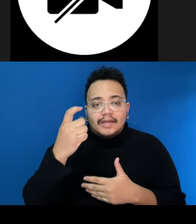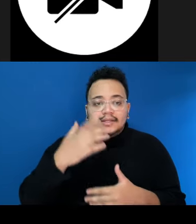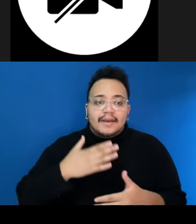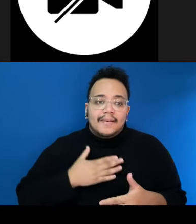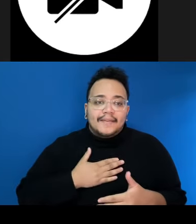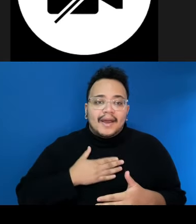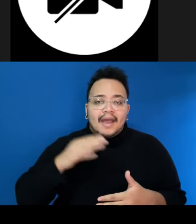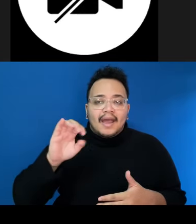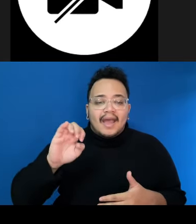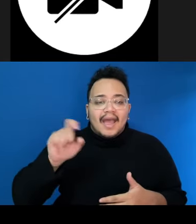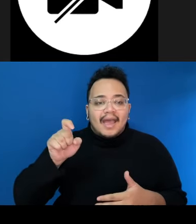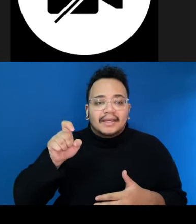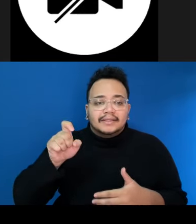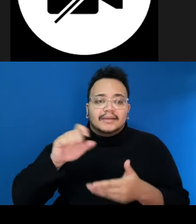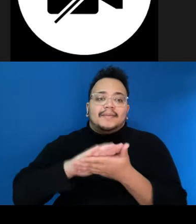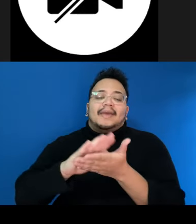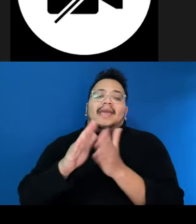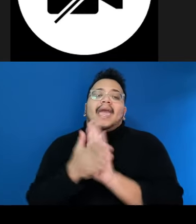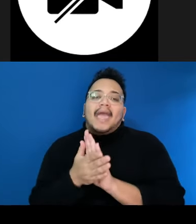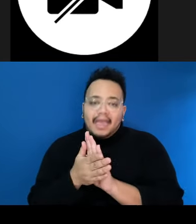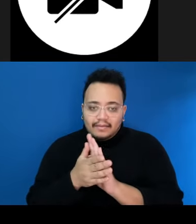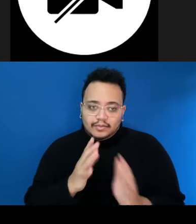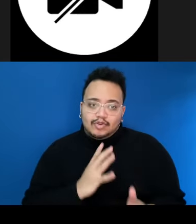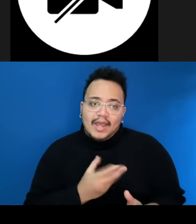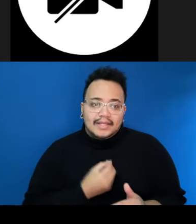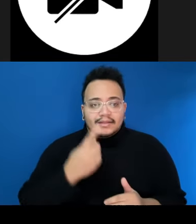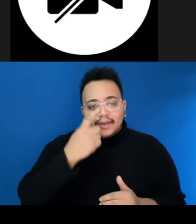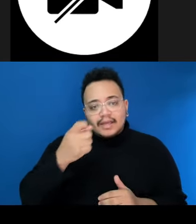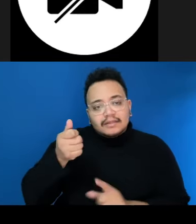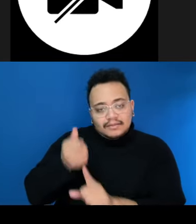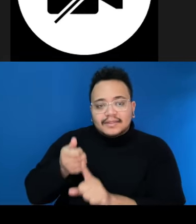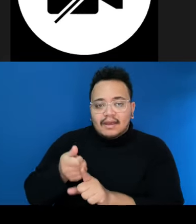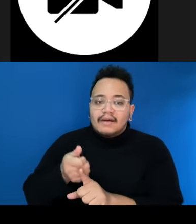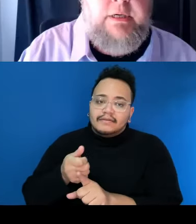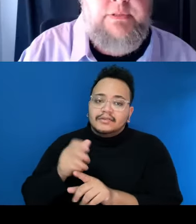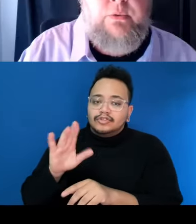"because he was a child sexual assault survivor." Thanks.